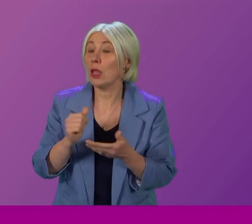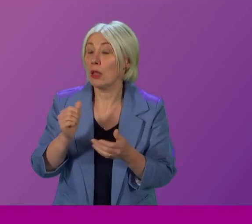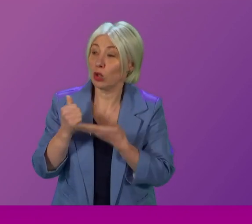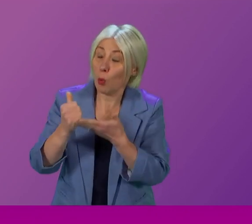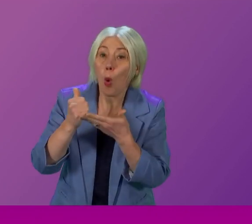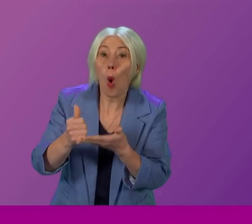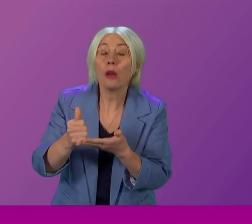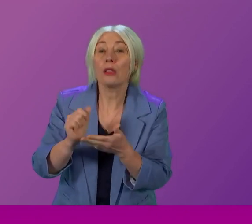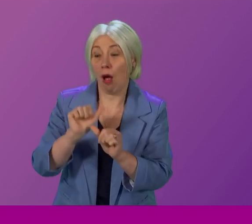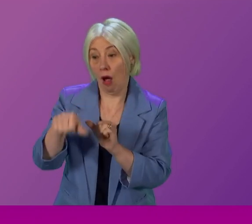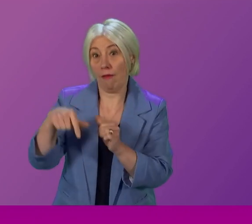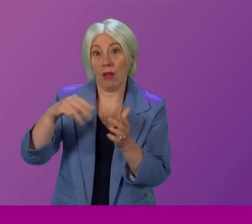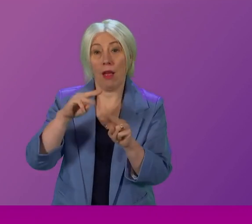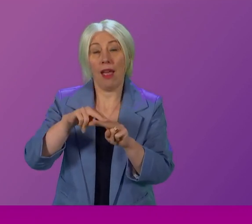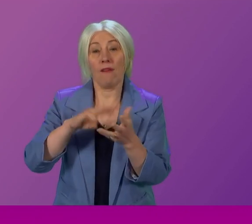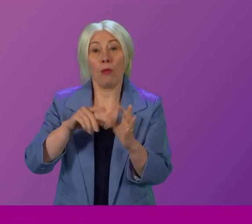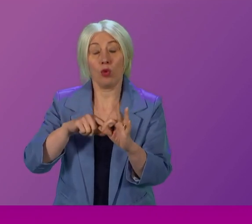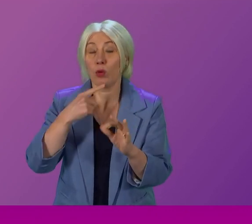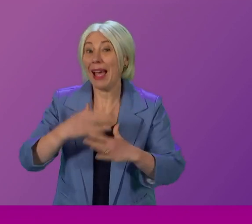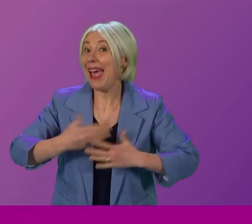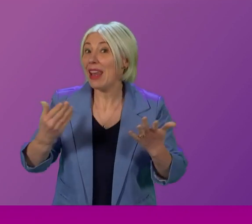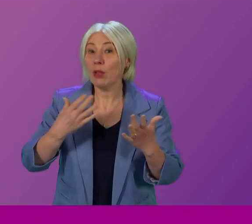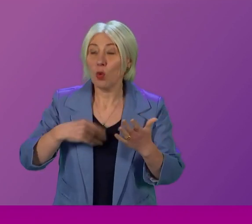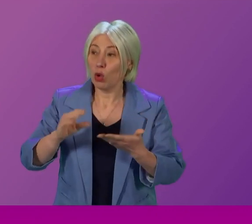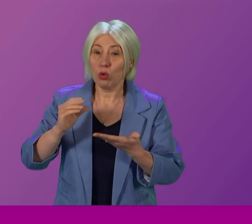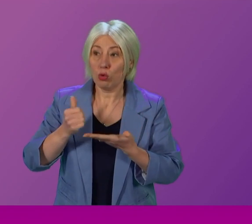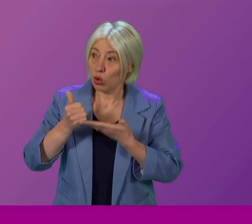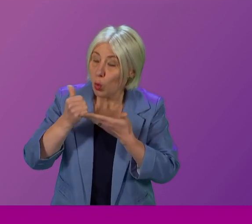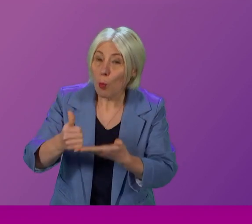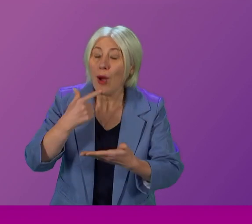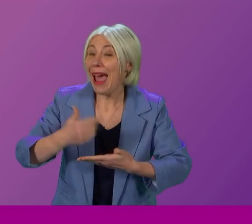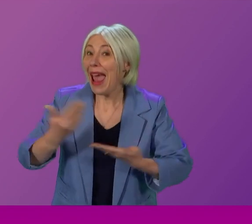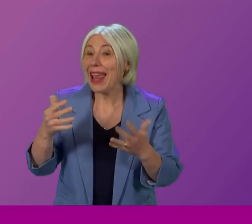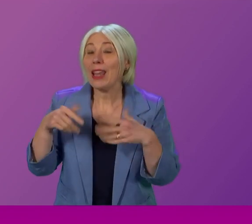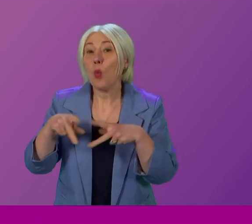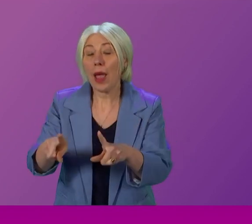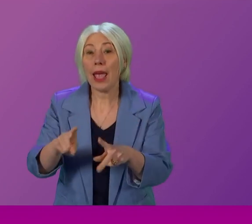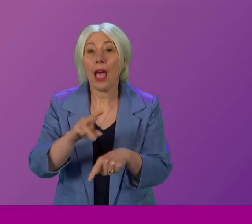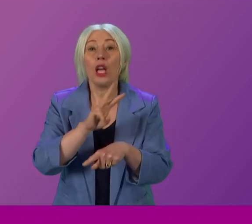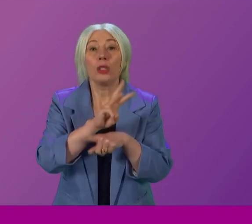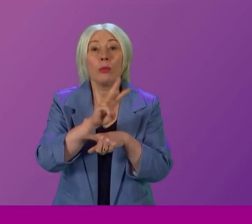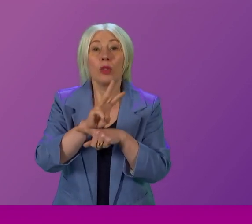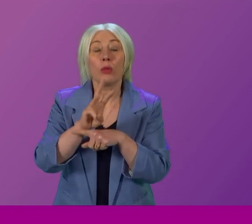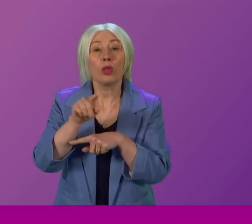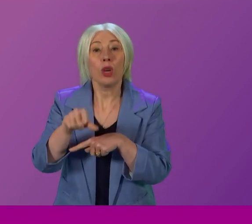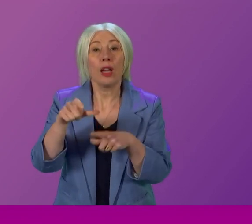time. Anybody who wishes to donate, and who is able to, can do so at www.dec.org.uk.